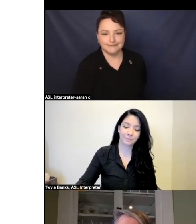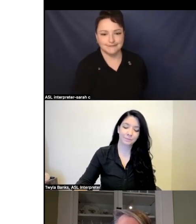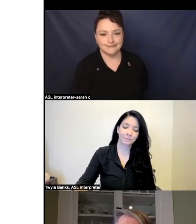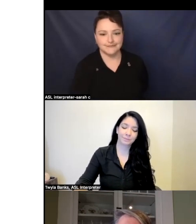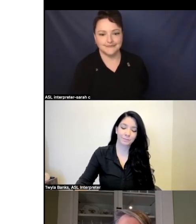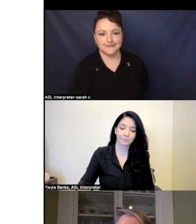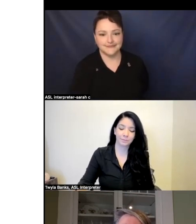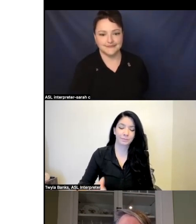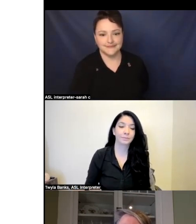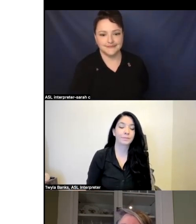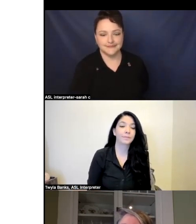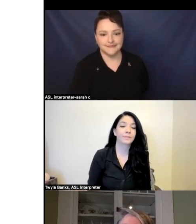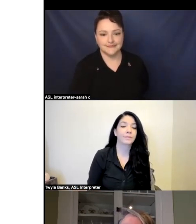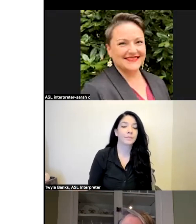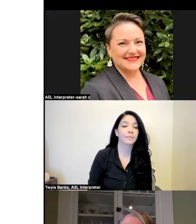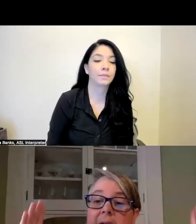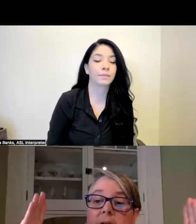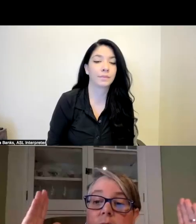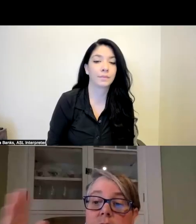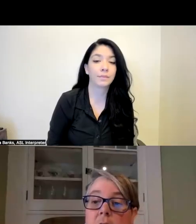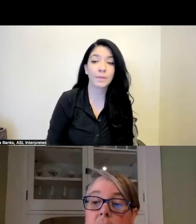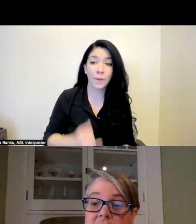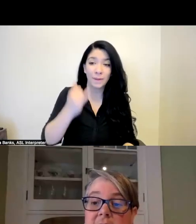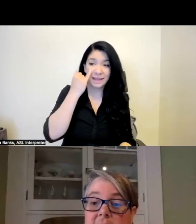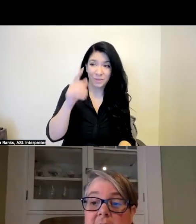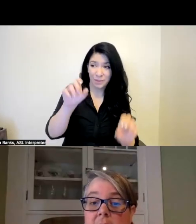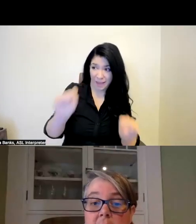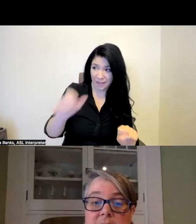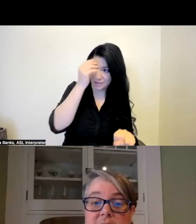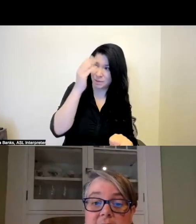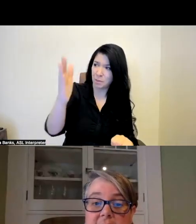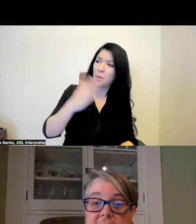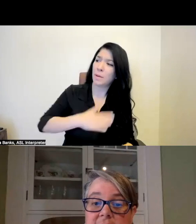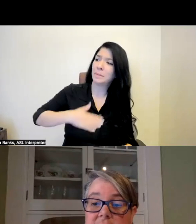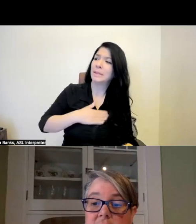When you are within the healthcare providers and you can say, hey, contact the Pacific ADA Center,